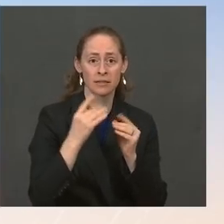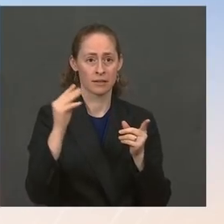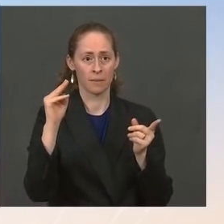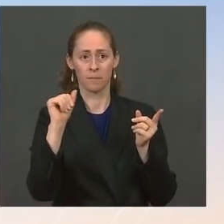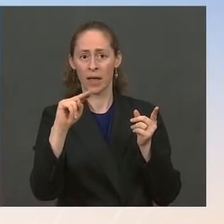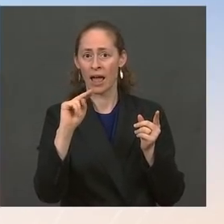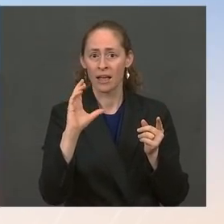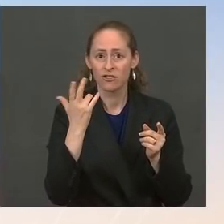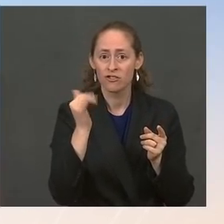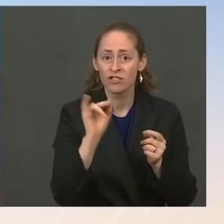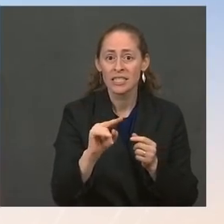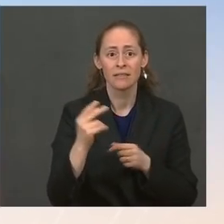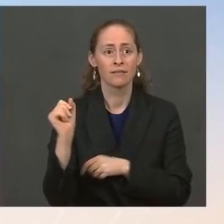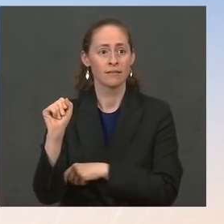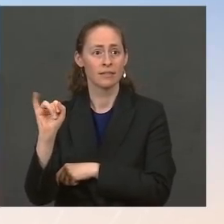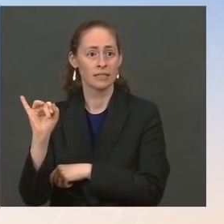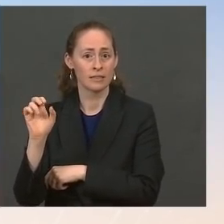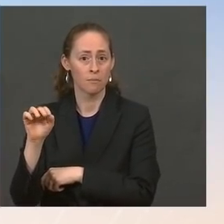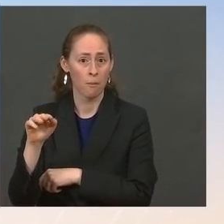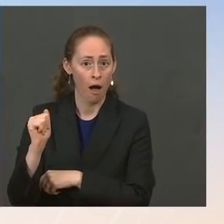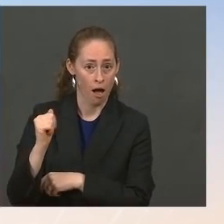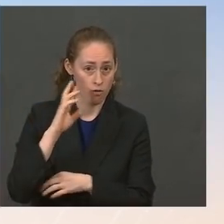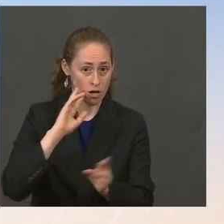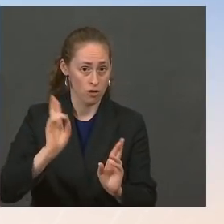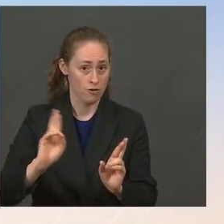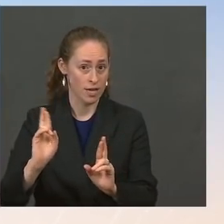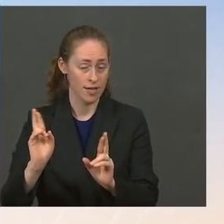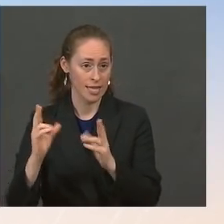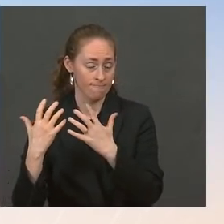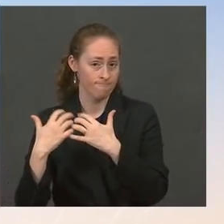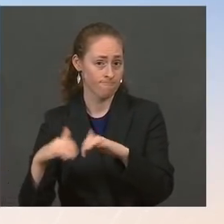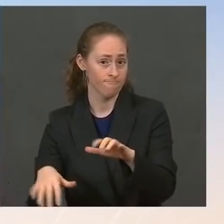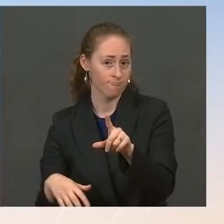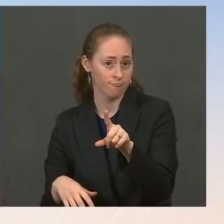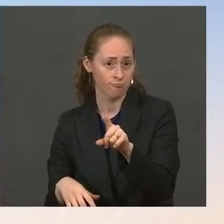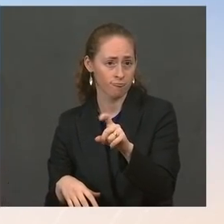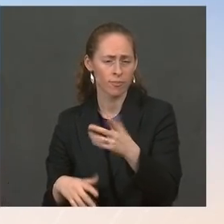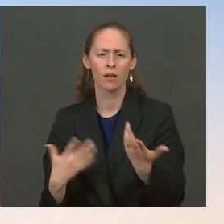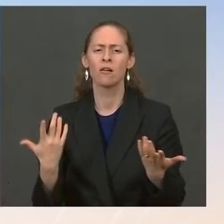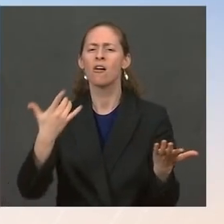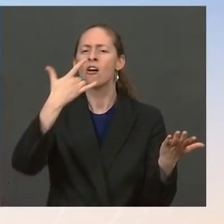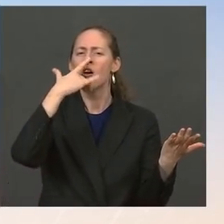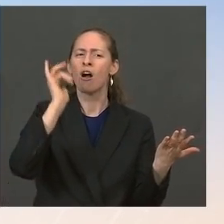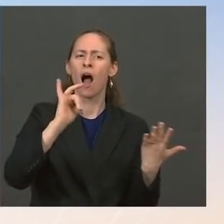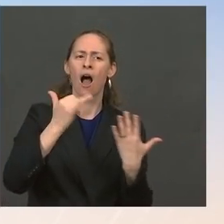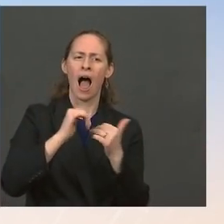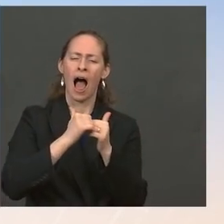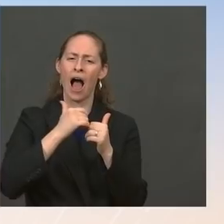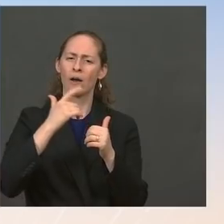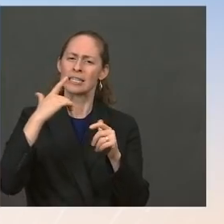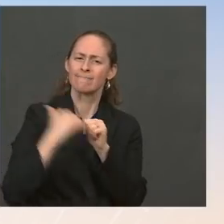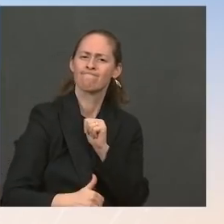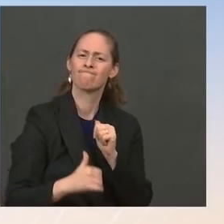And just, if you could basically let us know what's the plan going forward to get this through to the endzone. Ms. Psaki: Well, the President